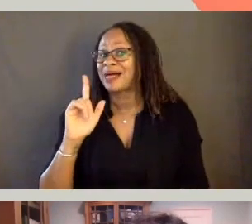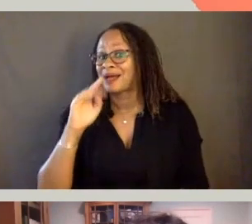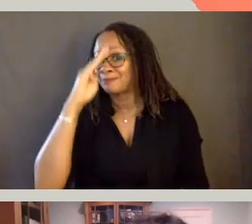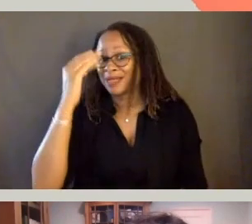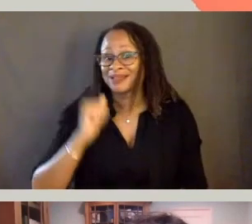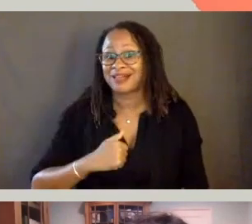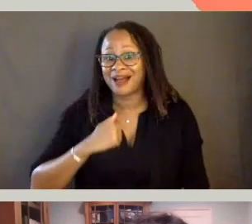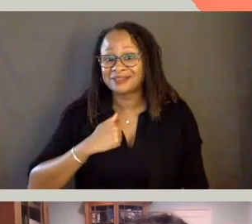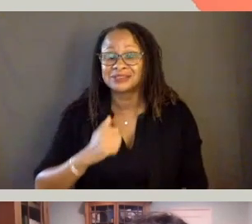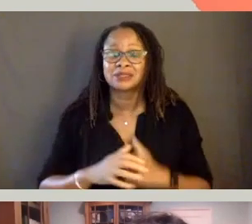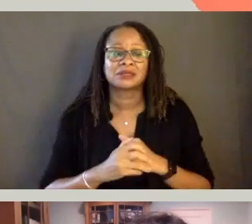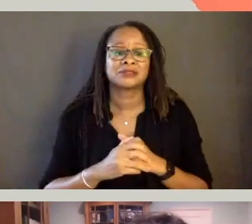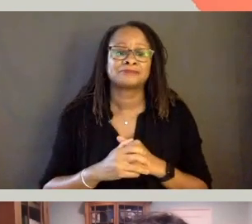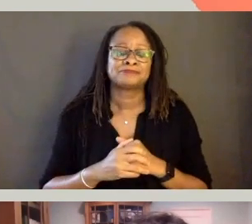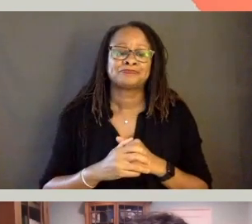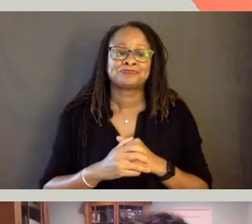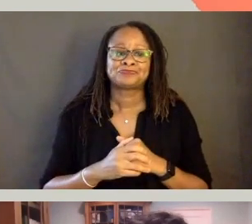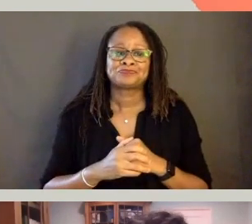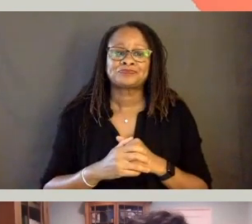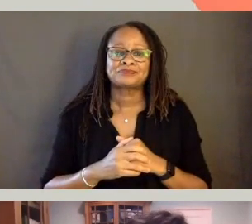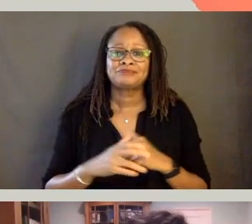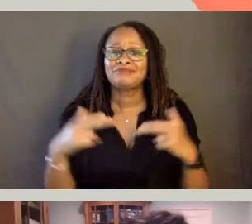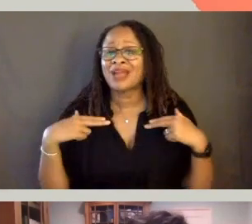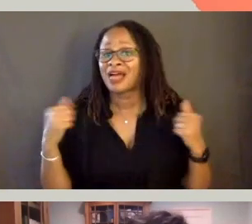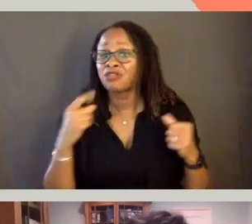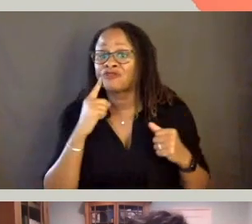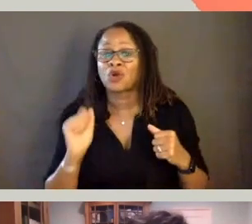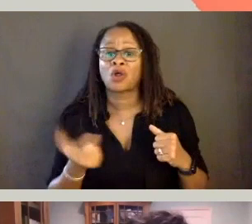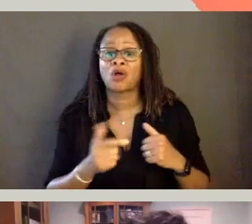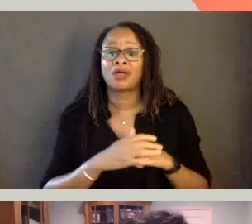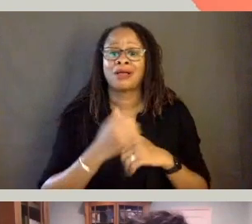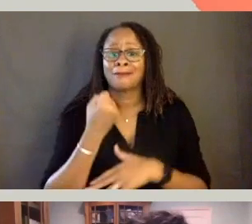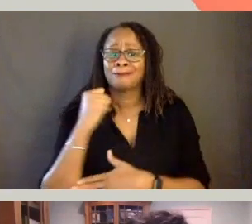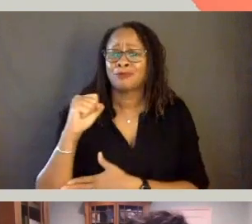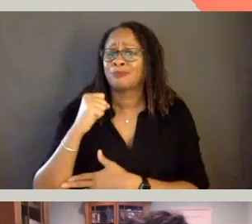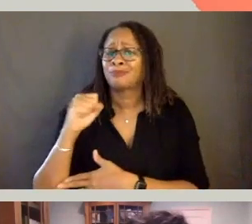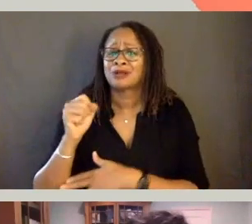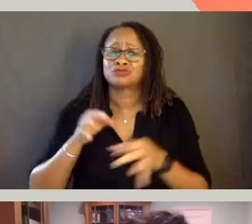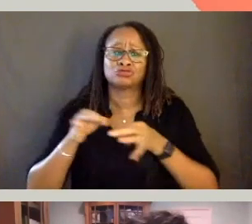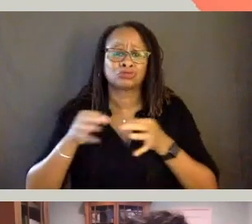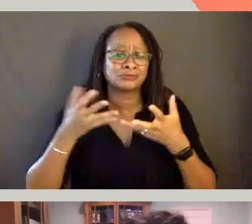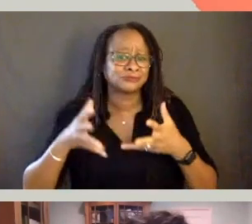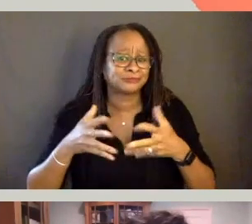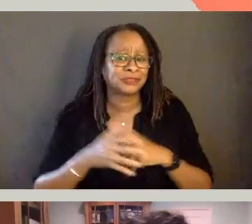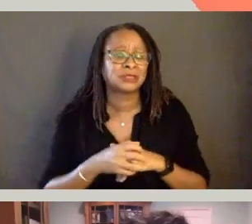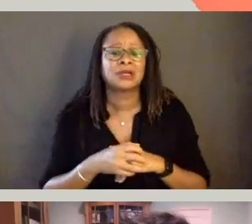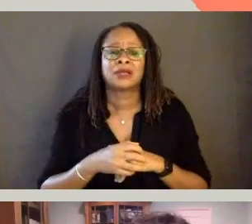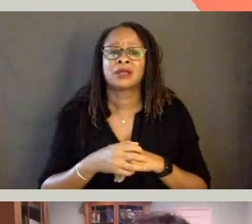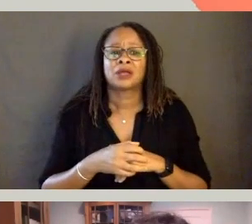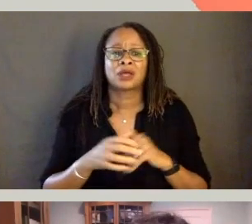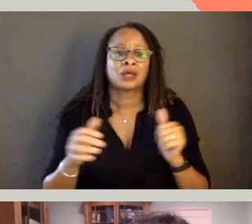the Health For All, like there's movements that have been there as you've described. I mean, in the case of And She Could Be Next,